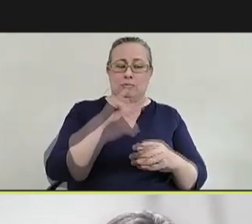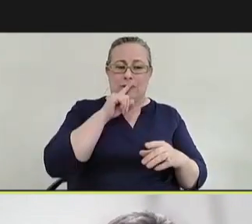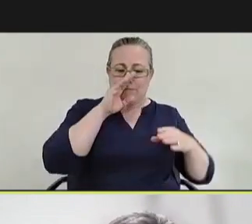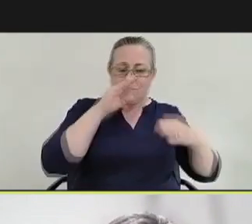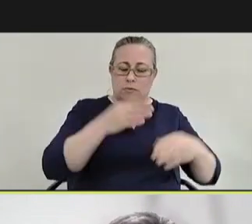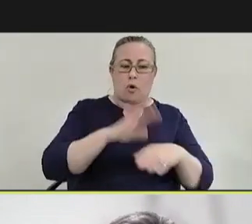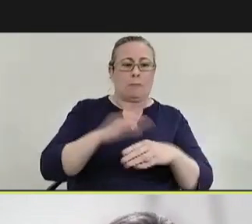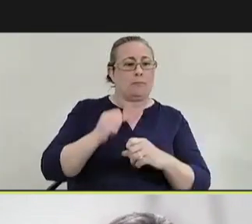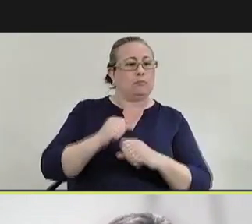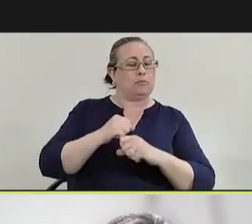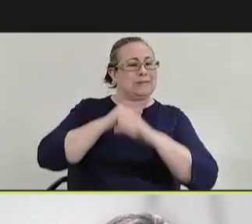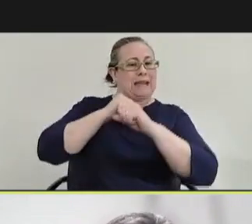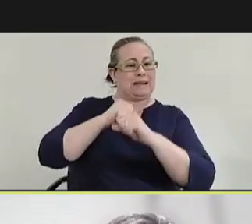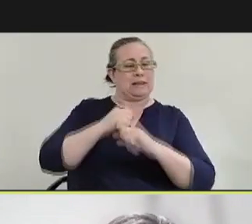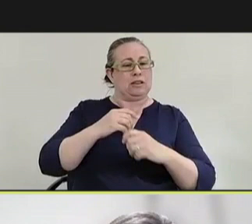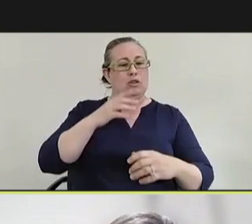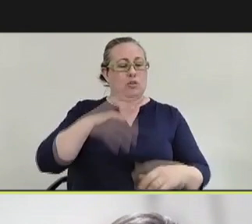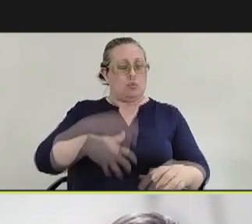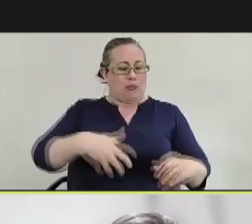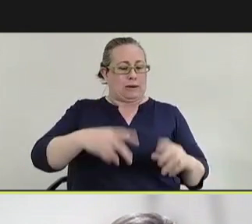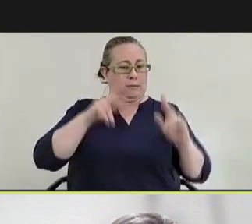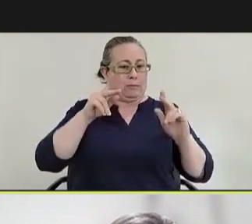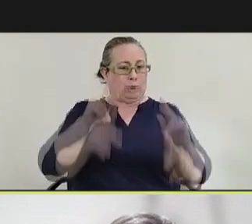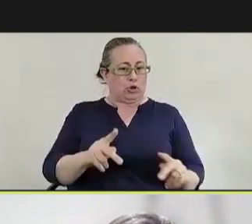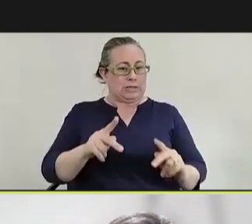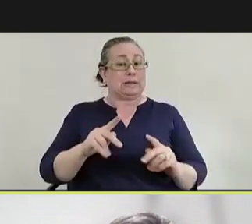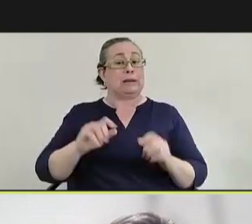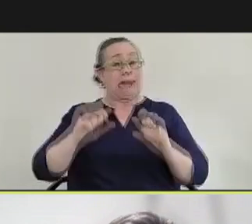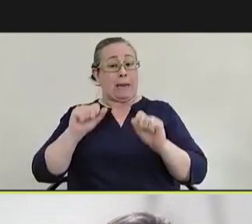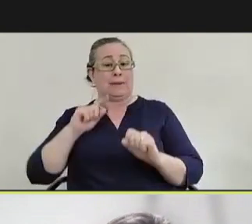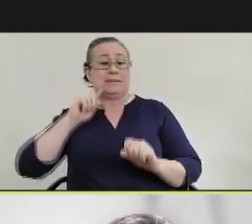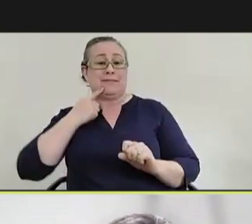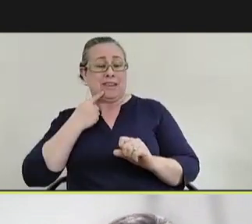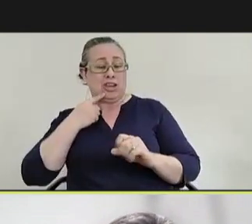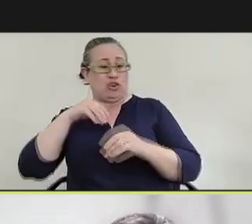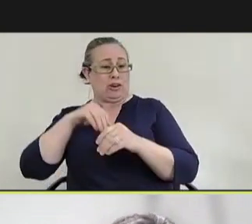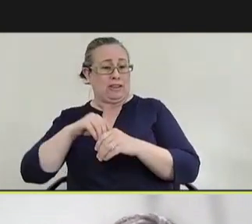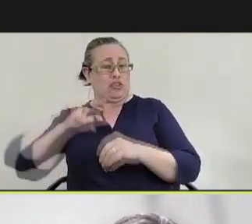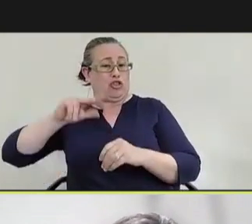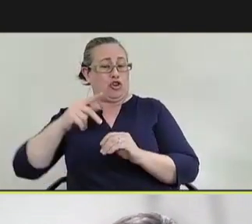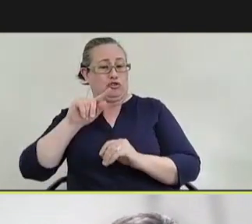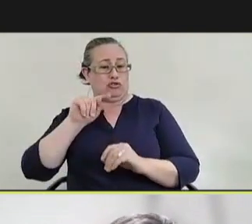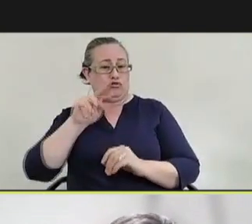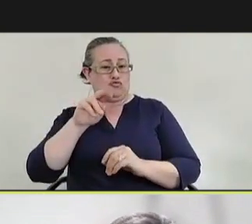are particularly severe in the third trimester of gestation do have a seasonality associated